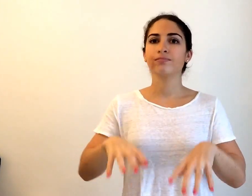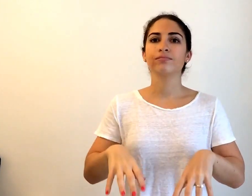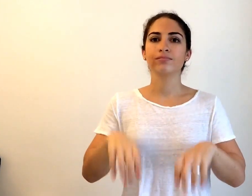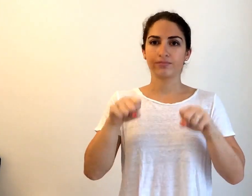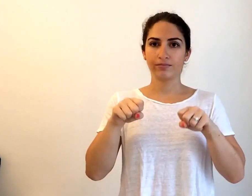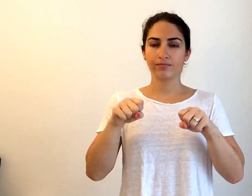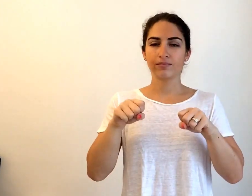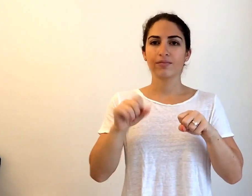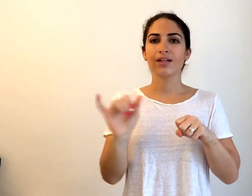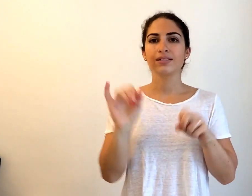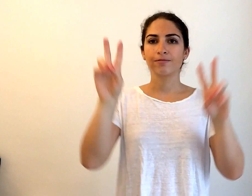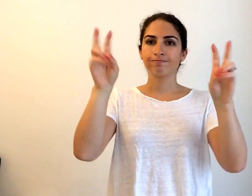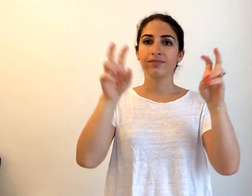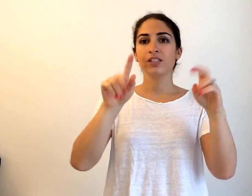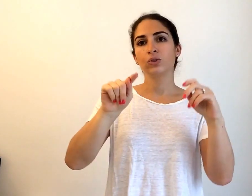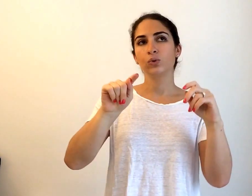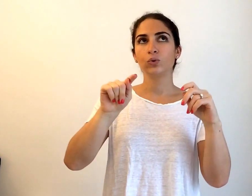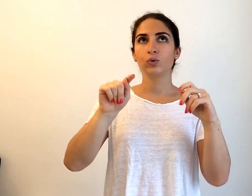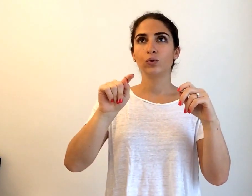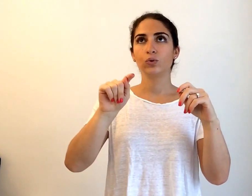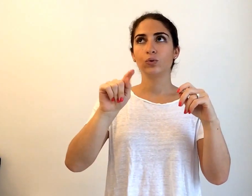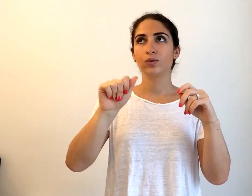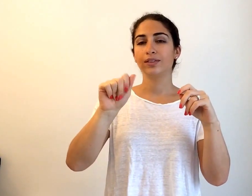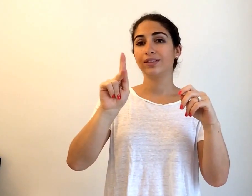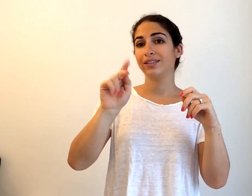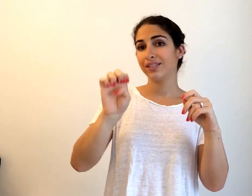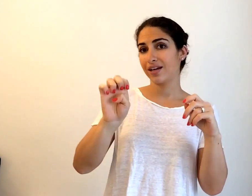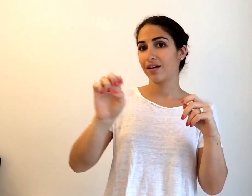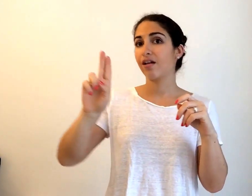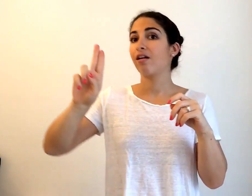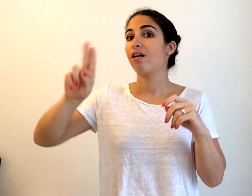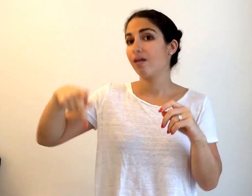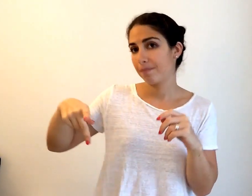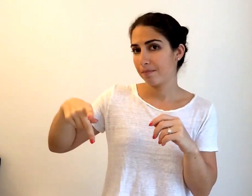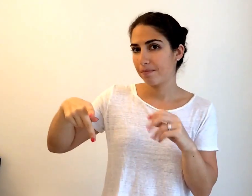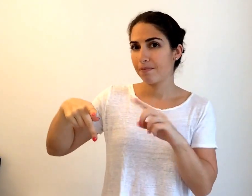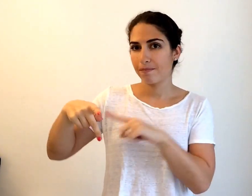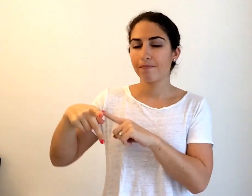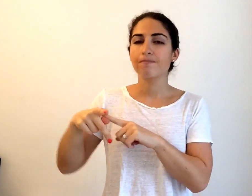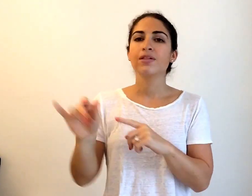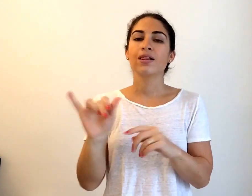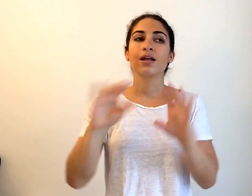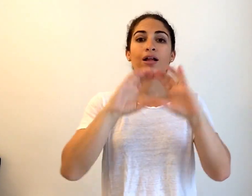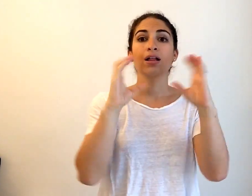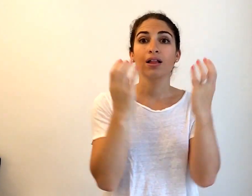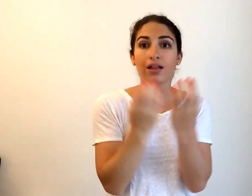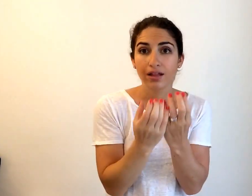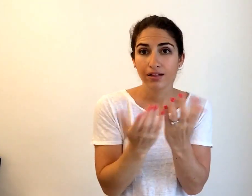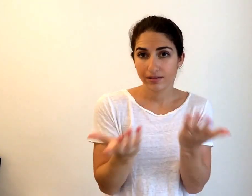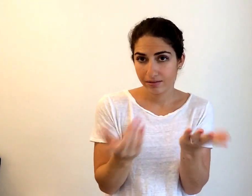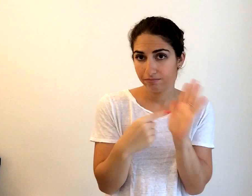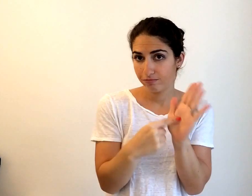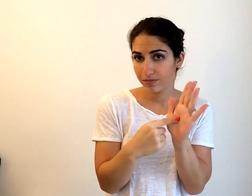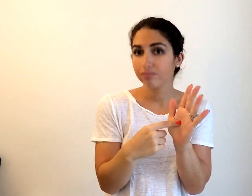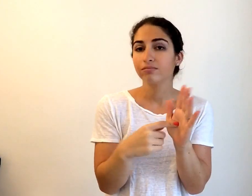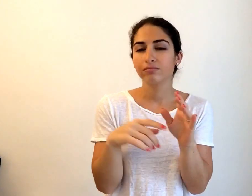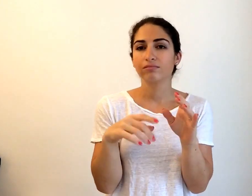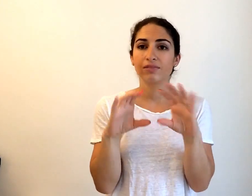this: "to take". It's really like to "take up" something, so maybe a class, for example.